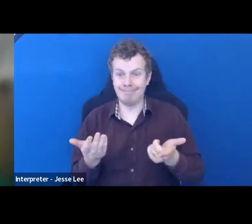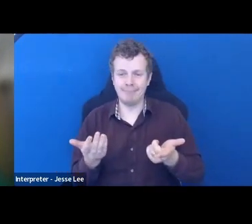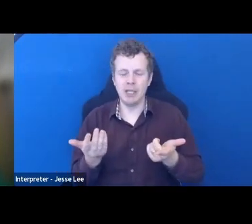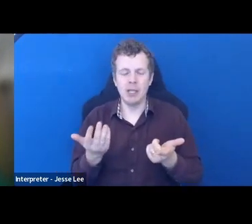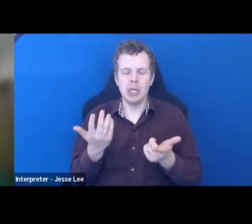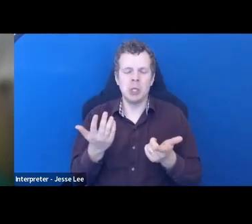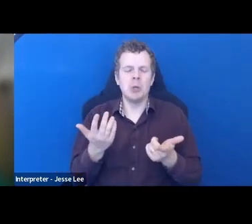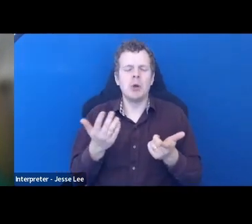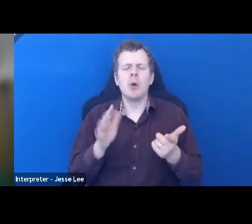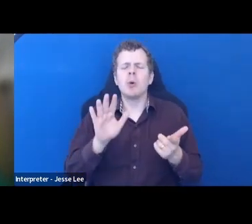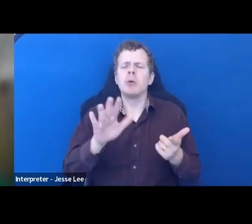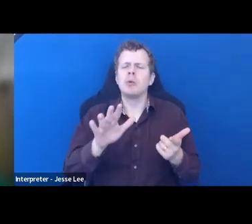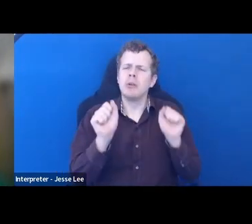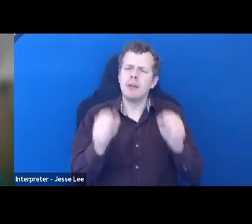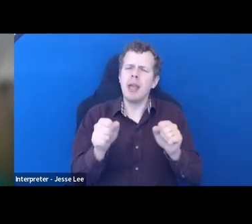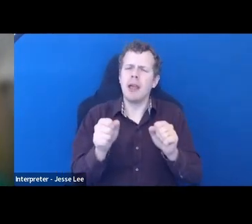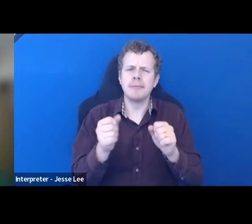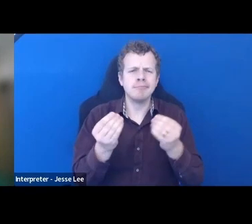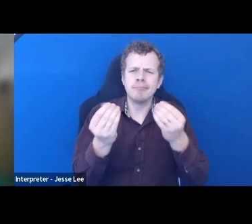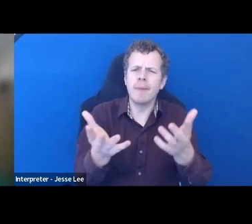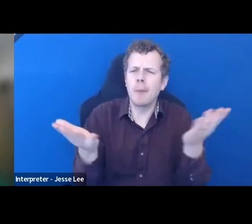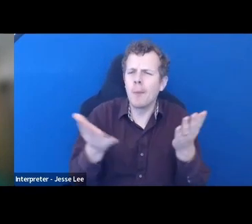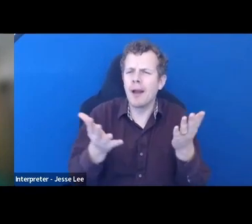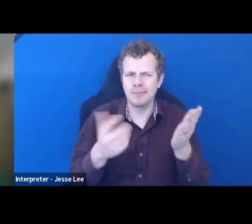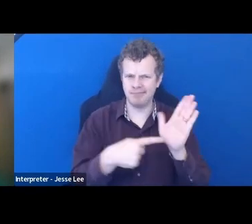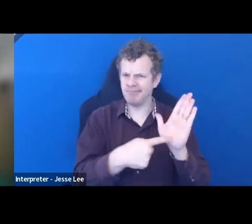And in order to do that I want to really focus and learn